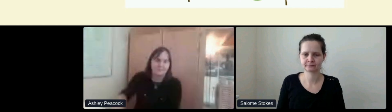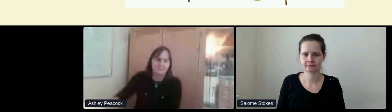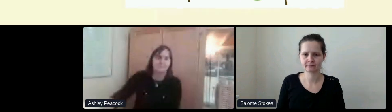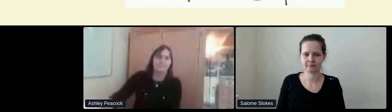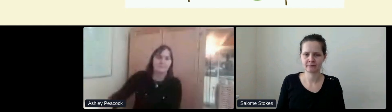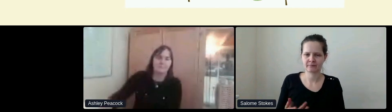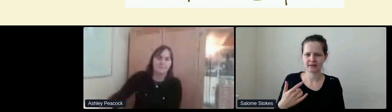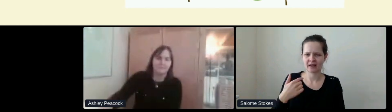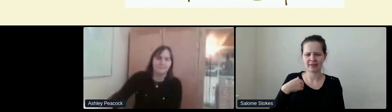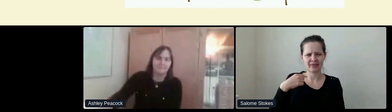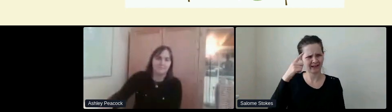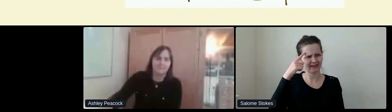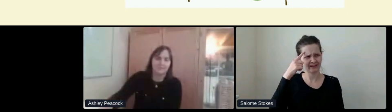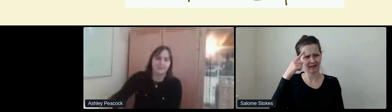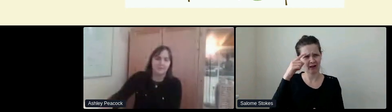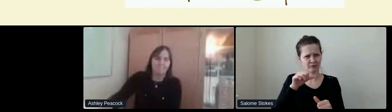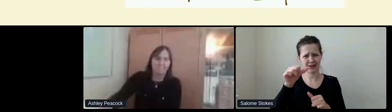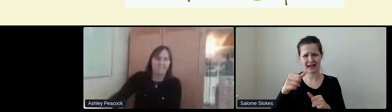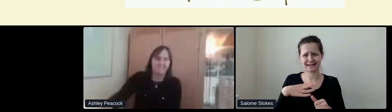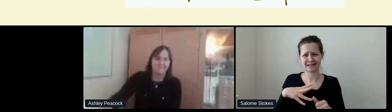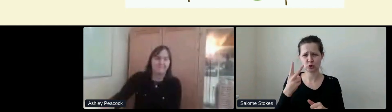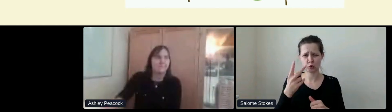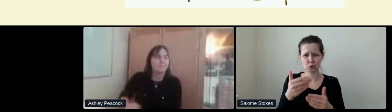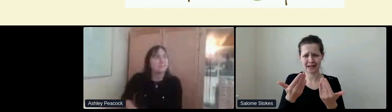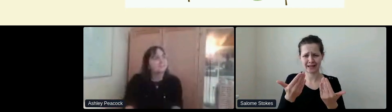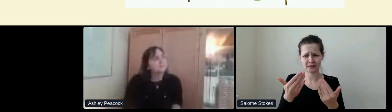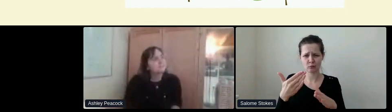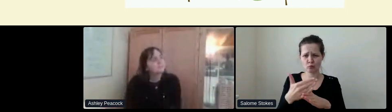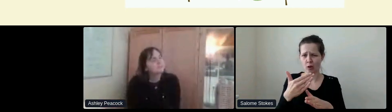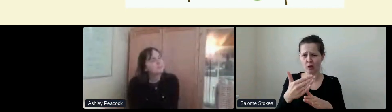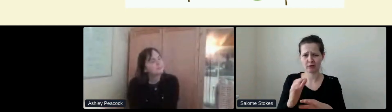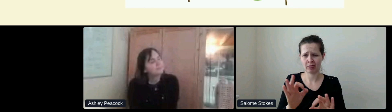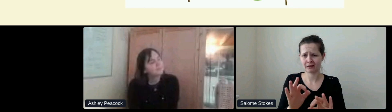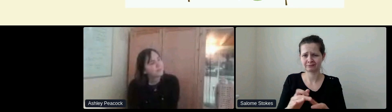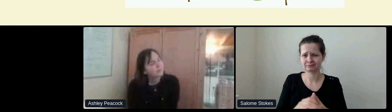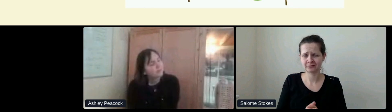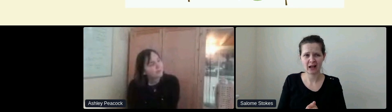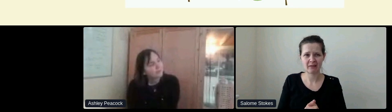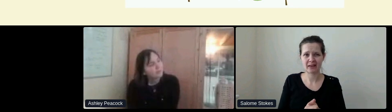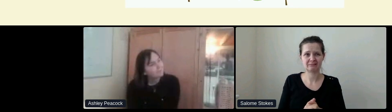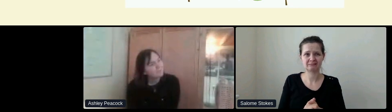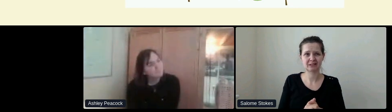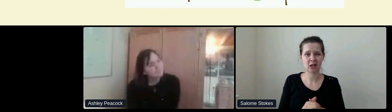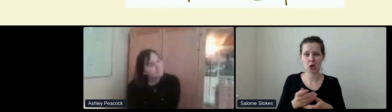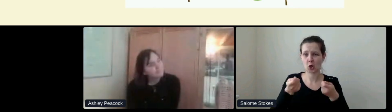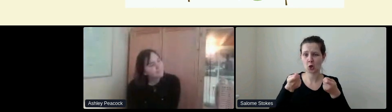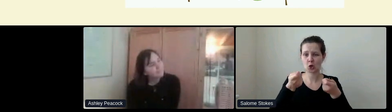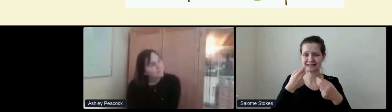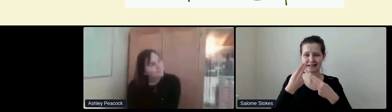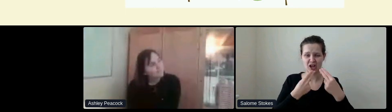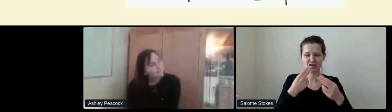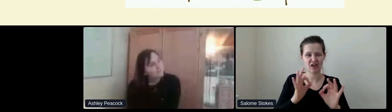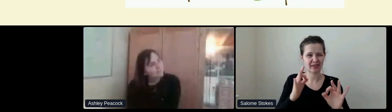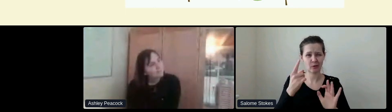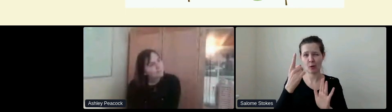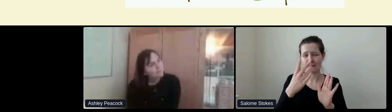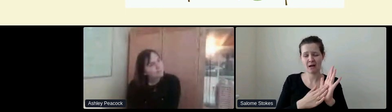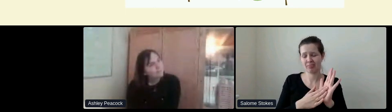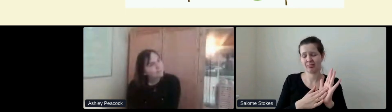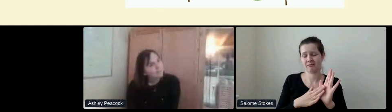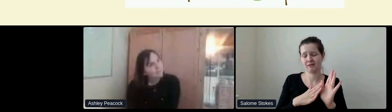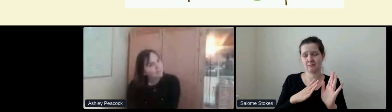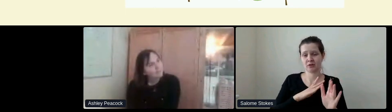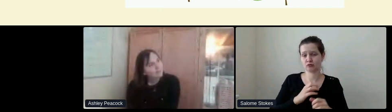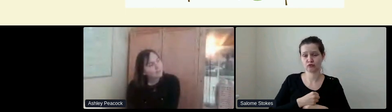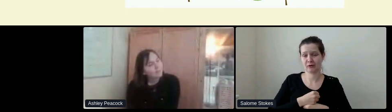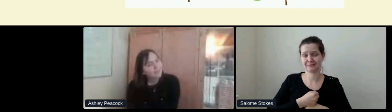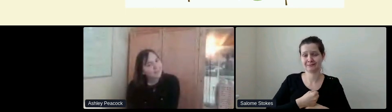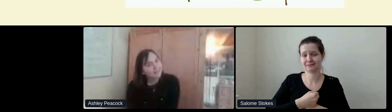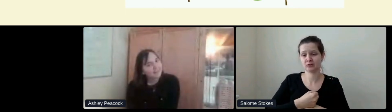two days off work after that and I couldn't cook for a month. So it has an ongoing impact as well.